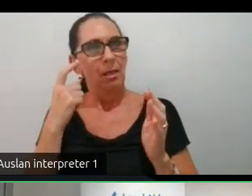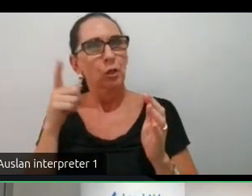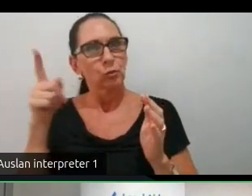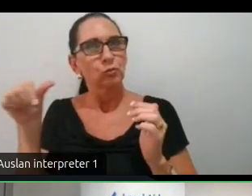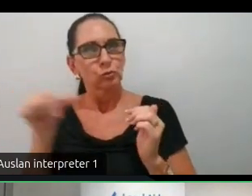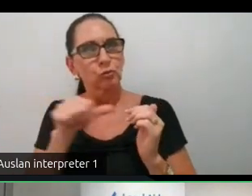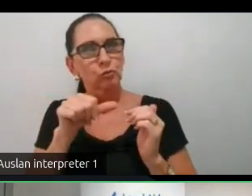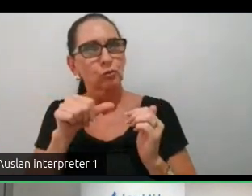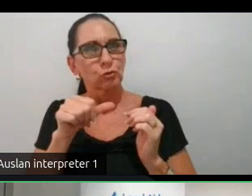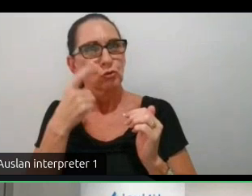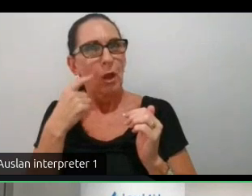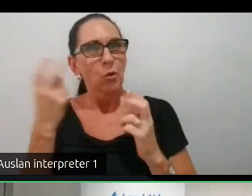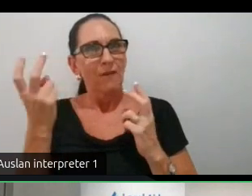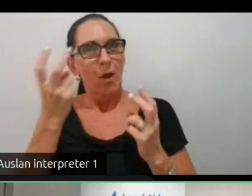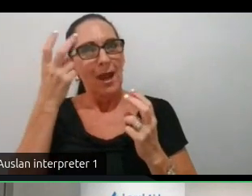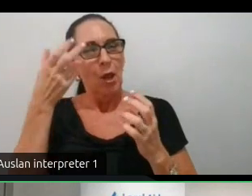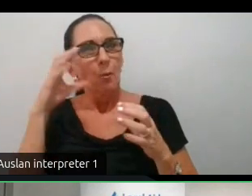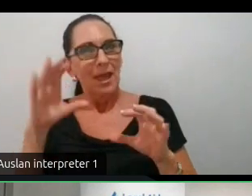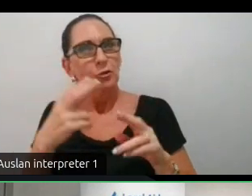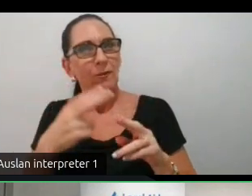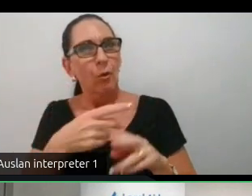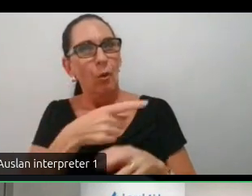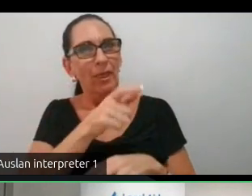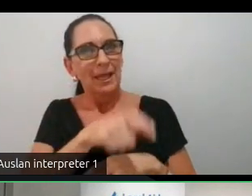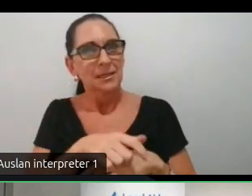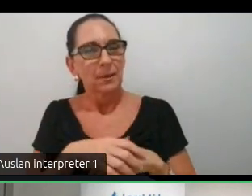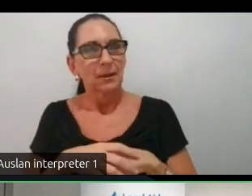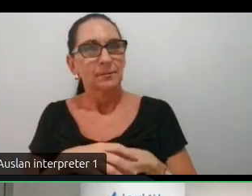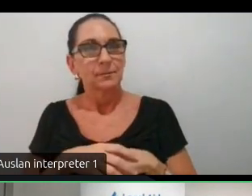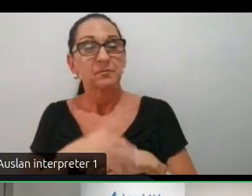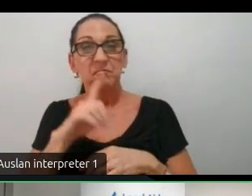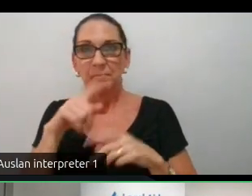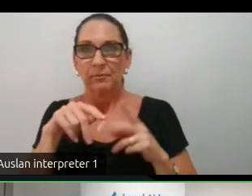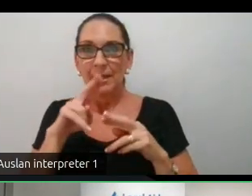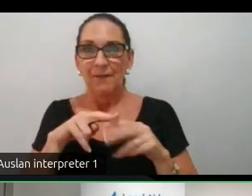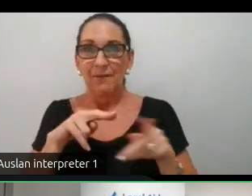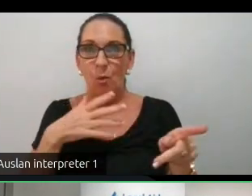the circumstances that you should be finding the accommodation for this customer. But if somebody